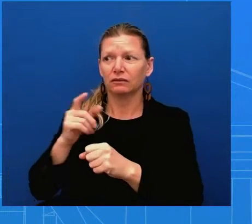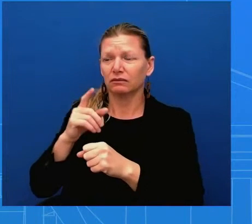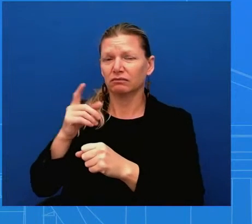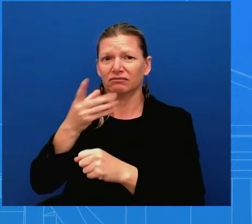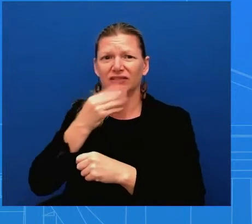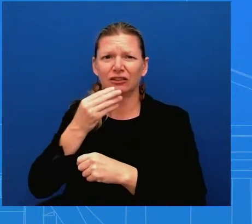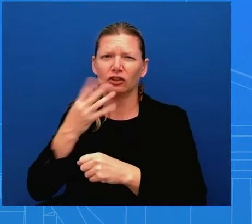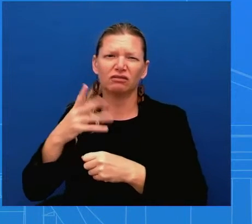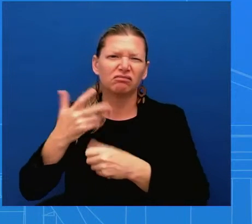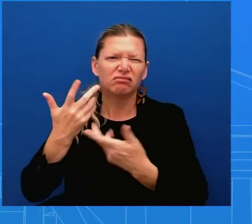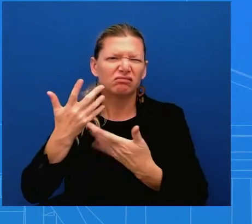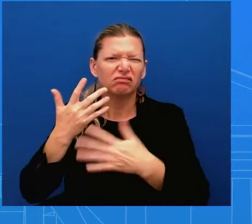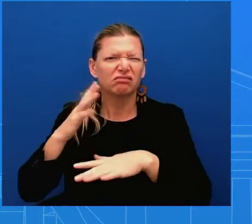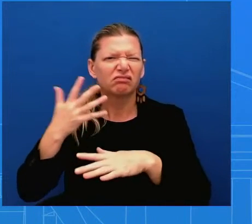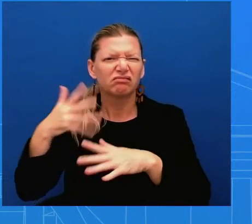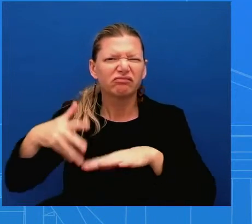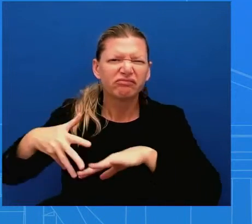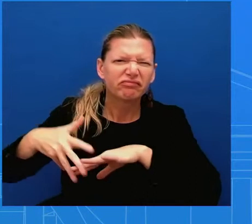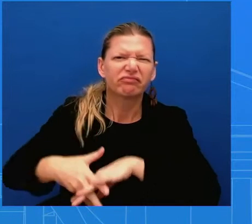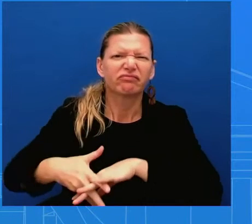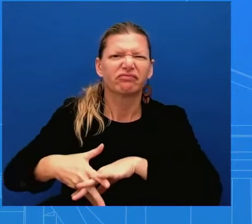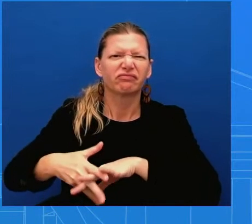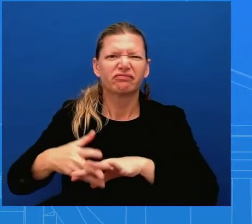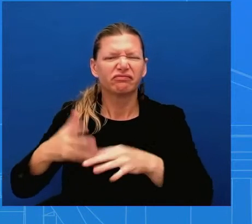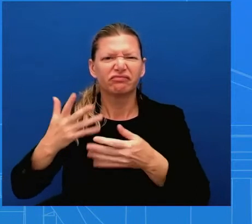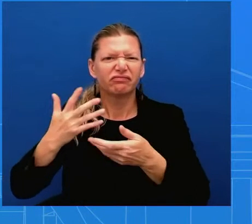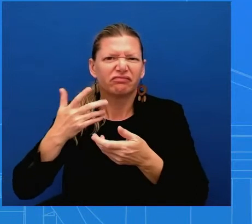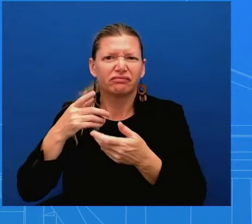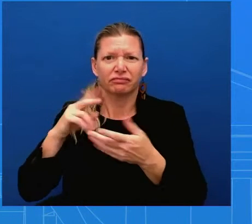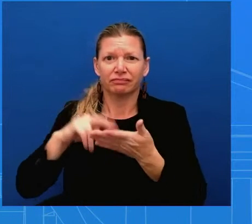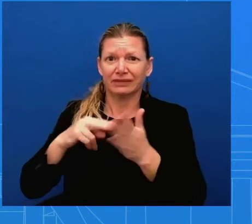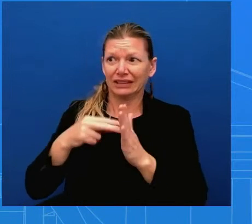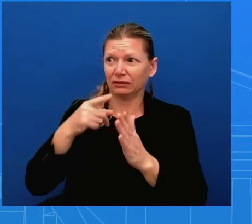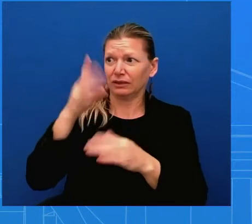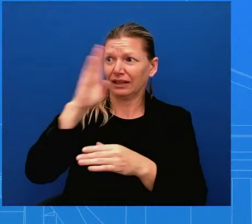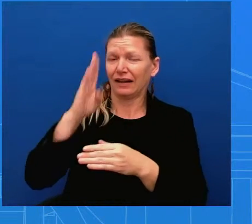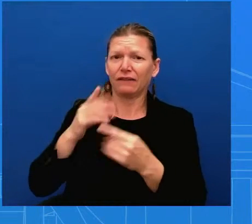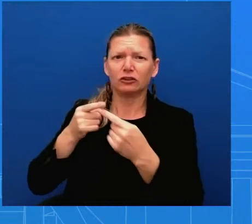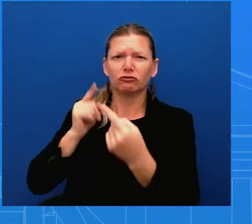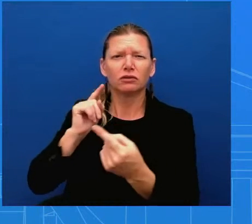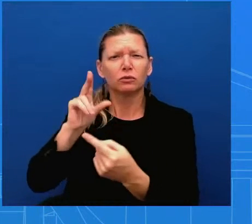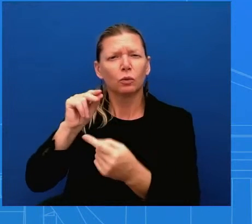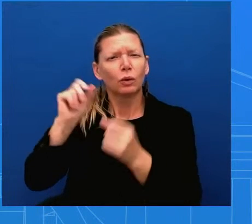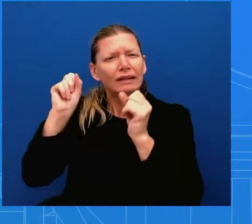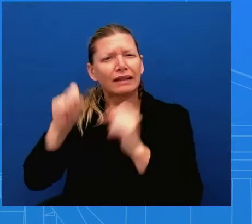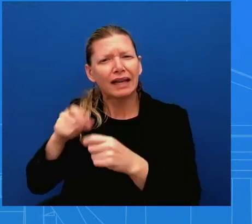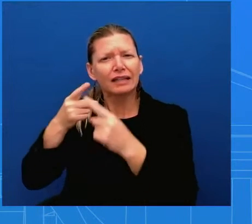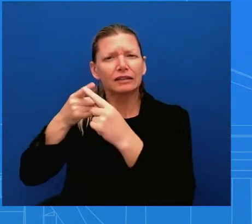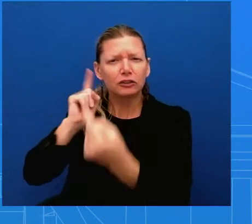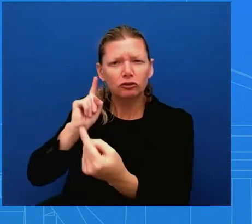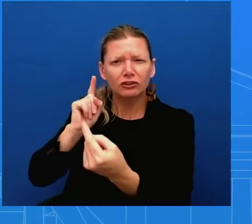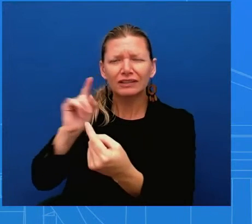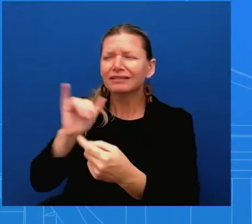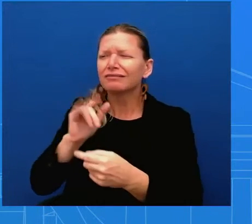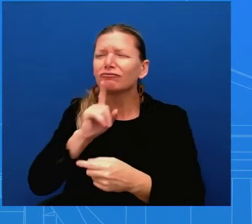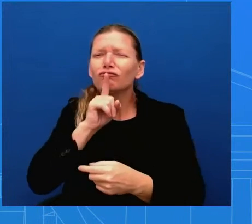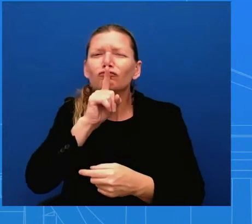That's exactly what we've done for the past seven months, and that's what we'll keep doing. And with that, I'll be happy to take your questions. Yeah.